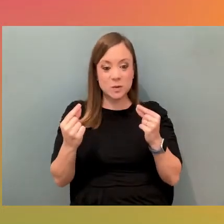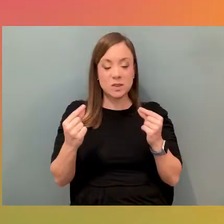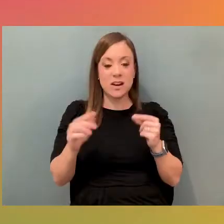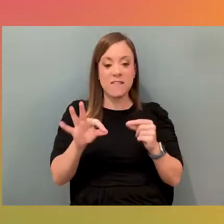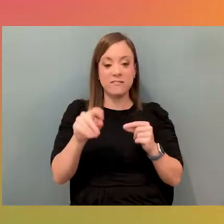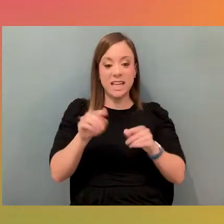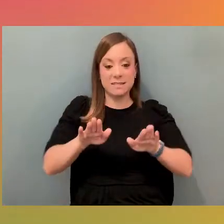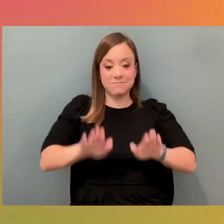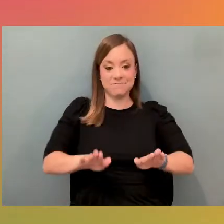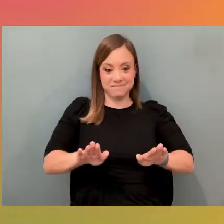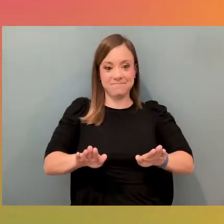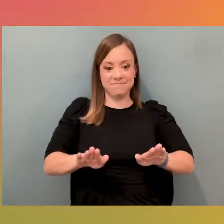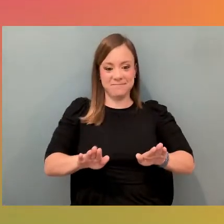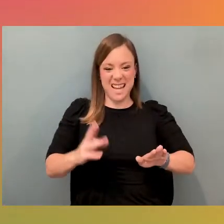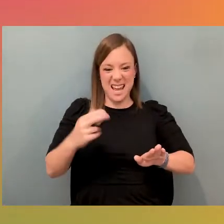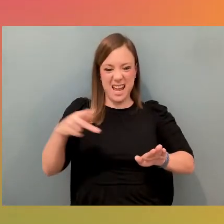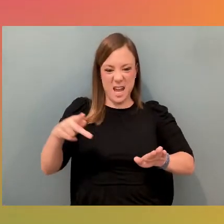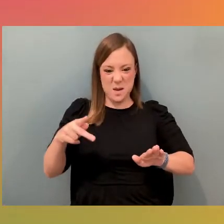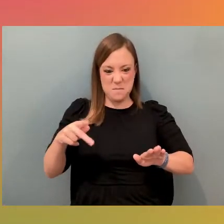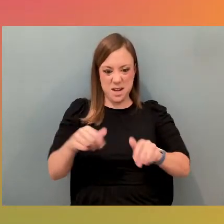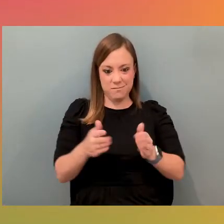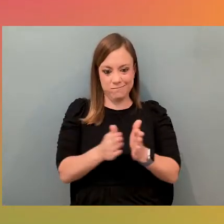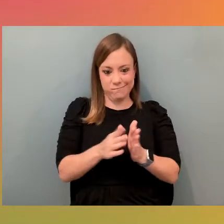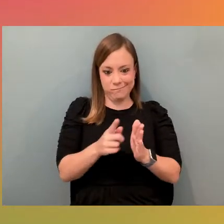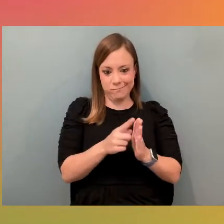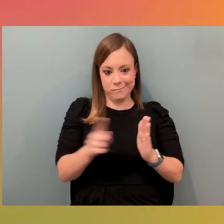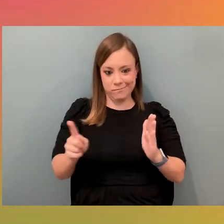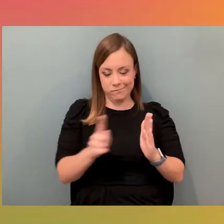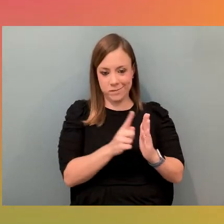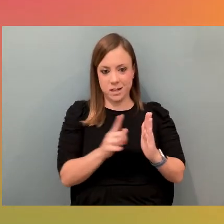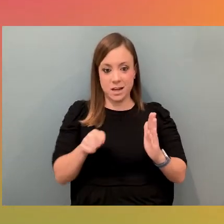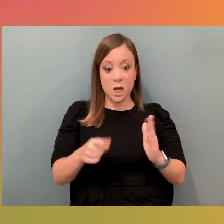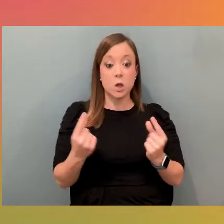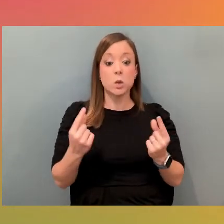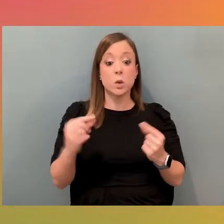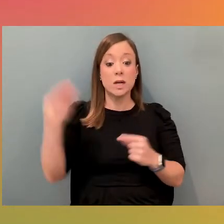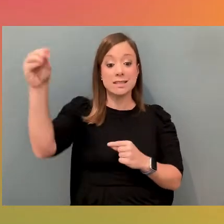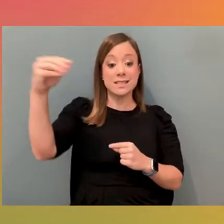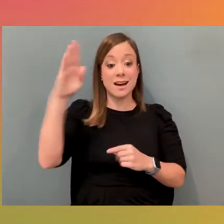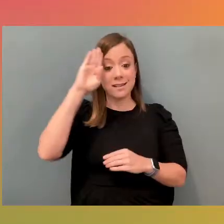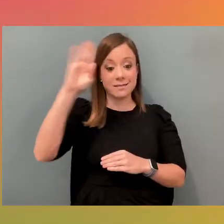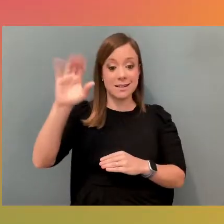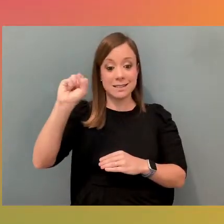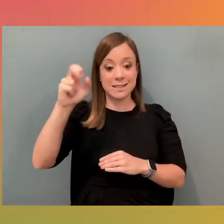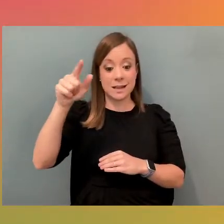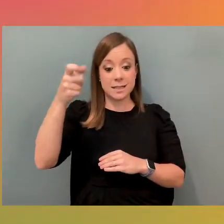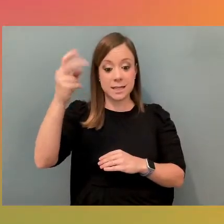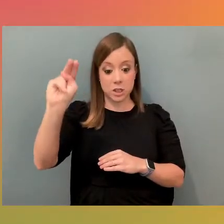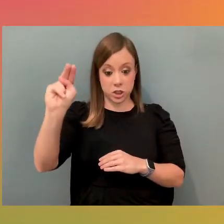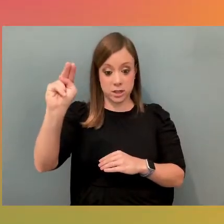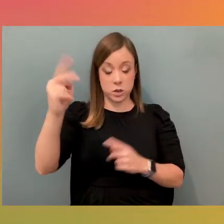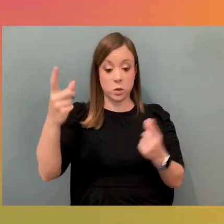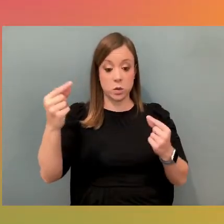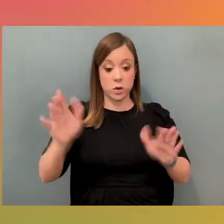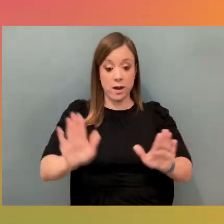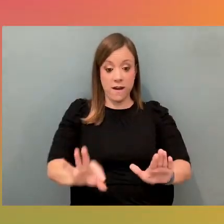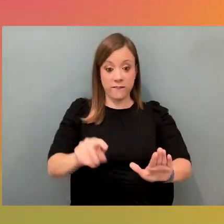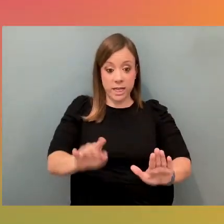READY TO MOVE A LITTLE MORE? BRING I YOUR FEET HIS WHICH HAD DISTANCE.